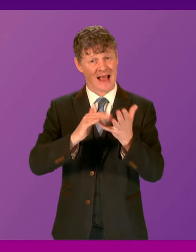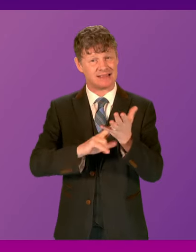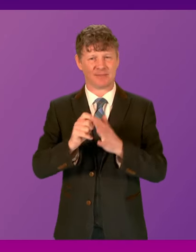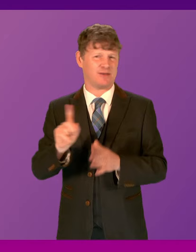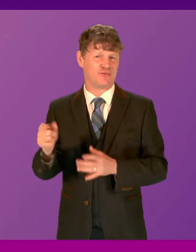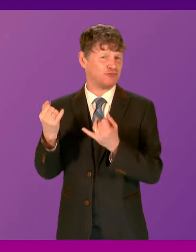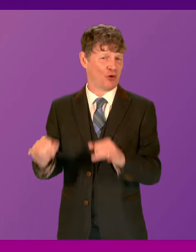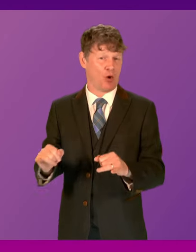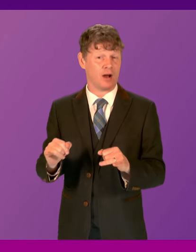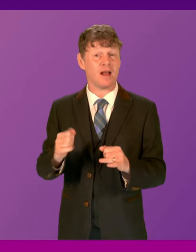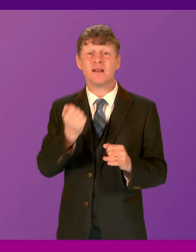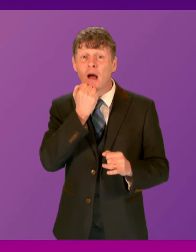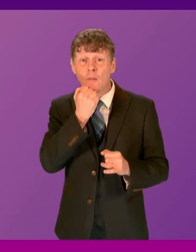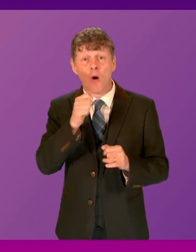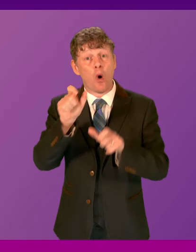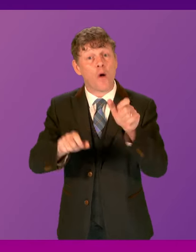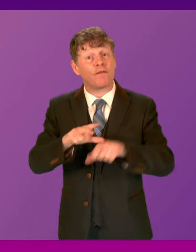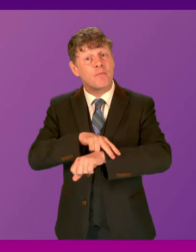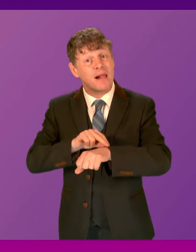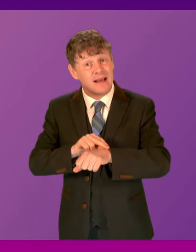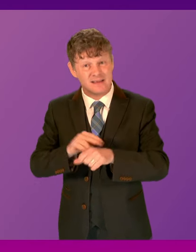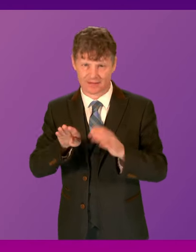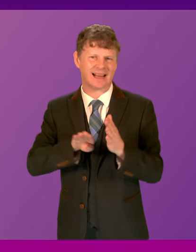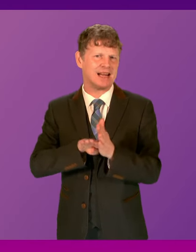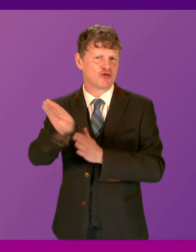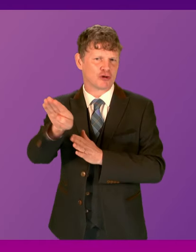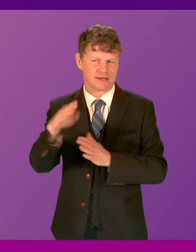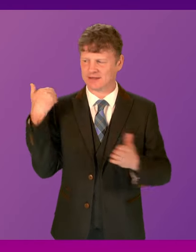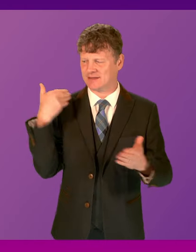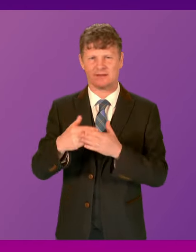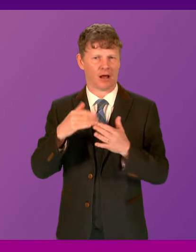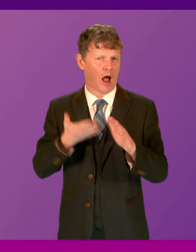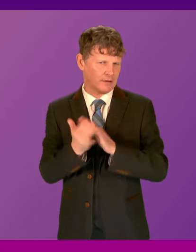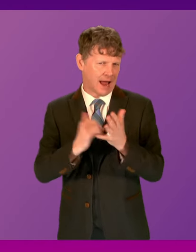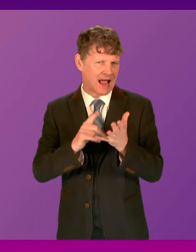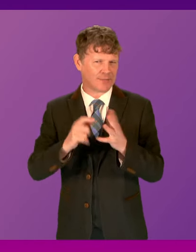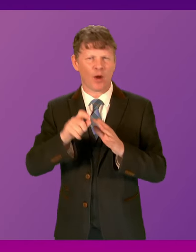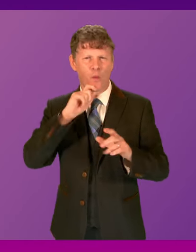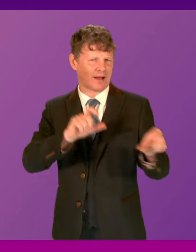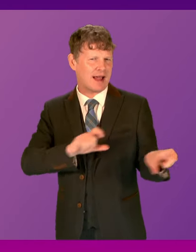numbers of police officers have increased and will continue to increase,